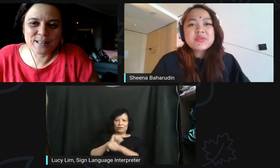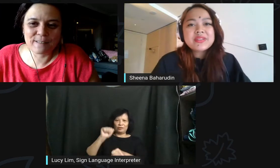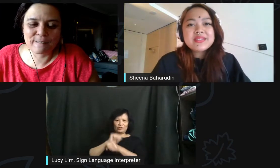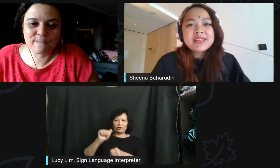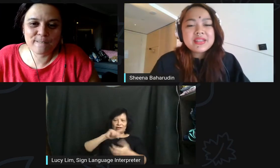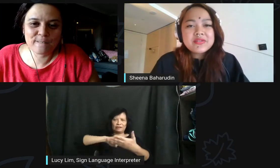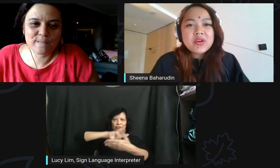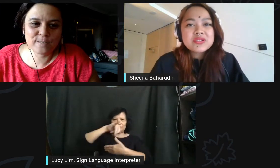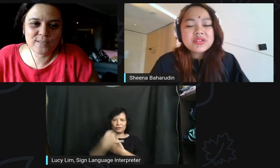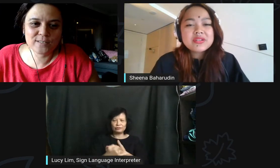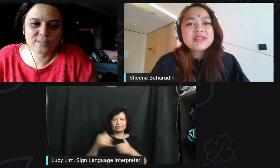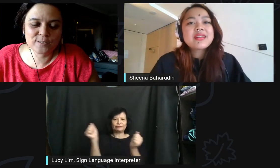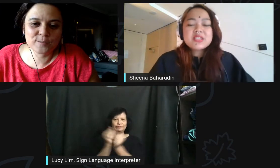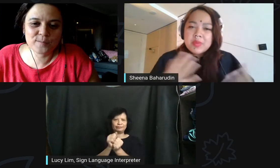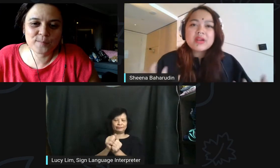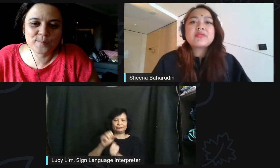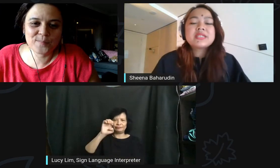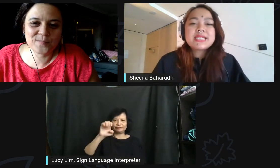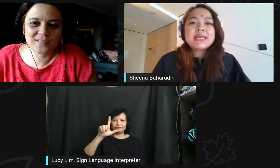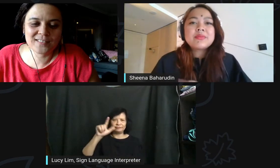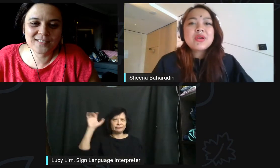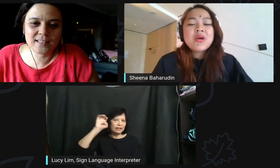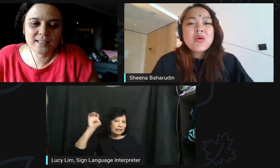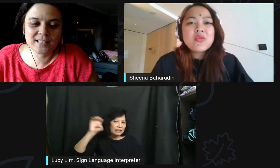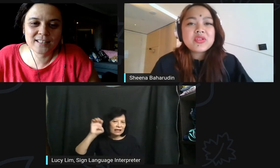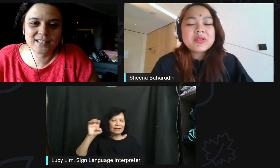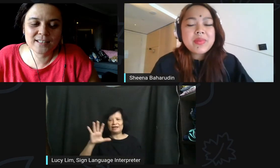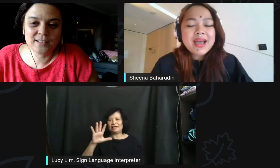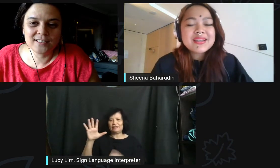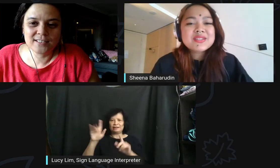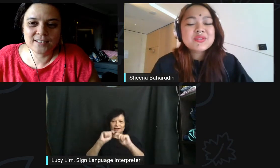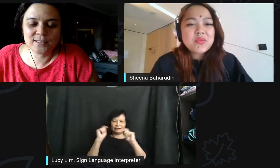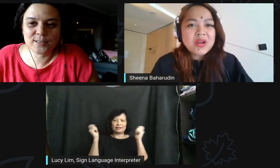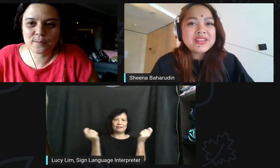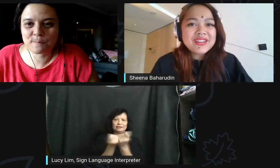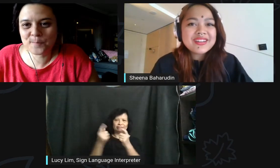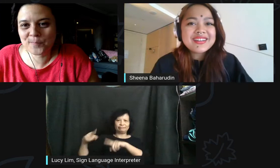with Ellaine Foster as part of the team over the past one year.